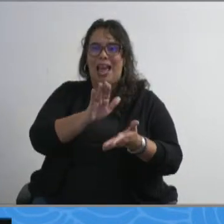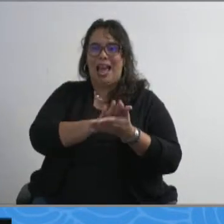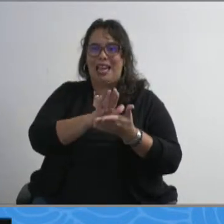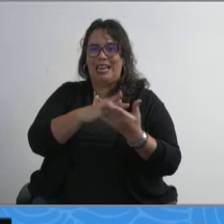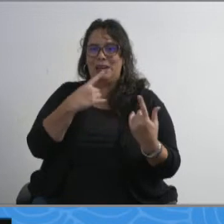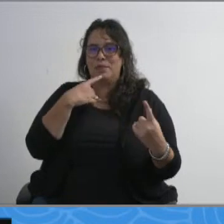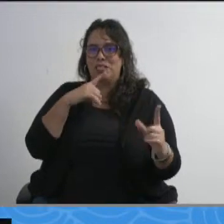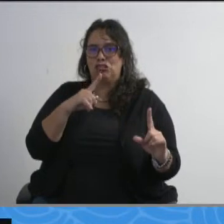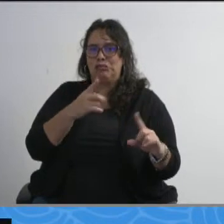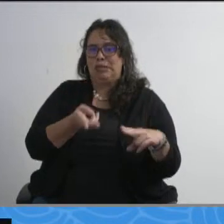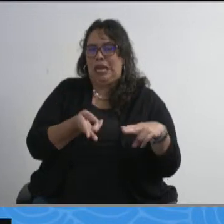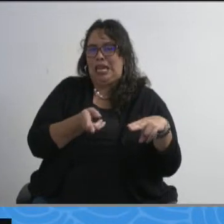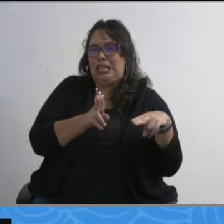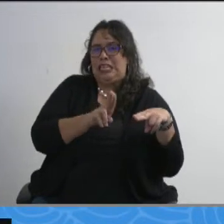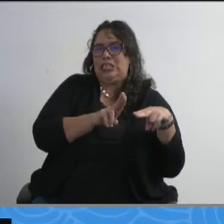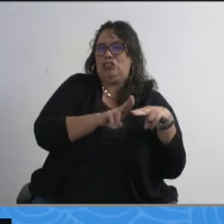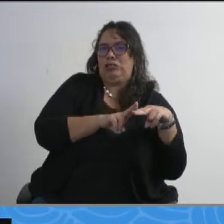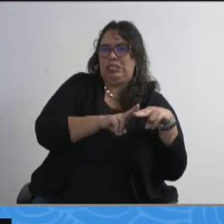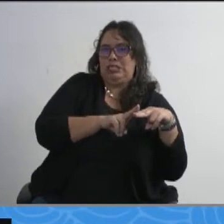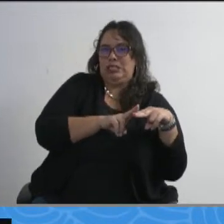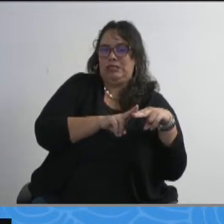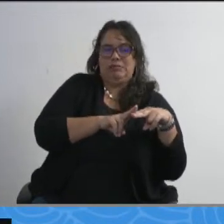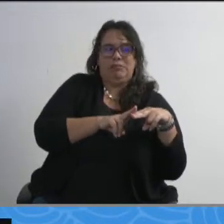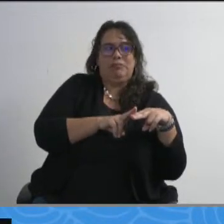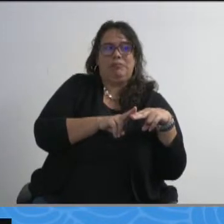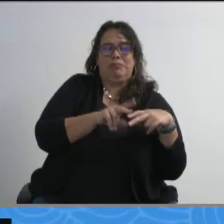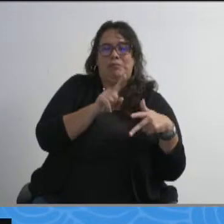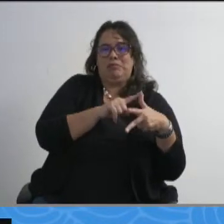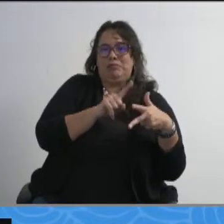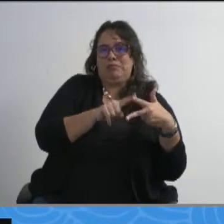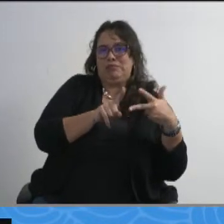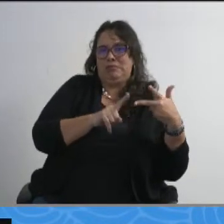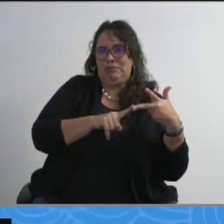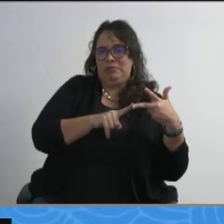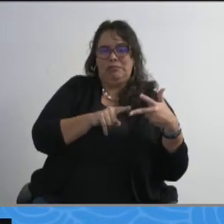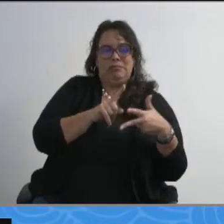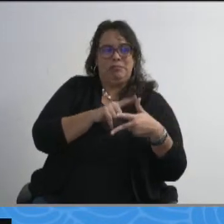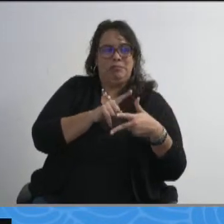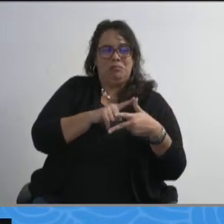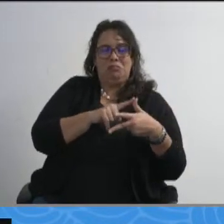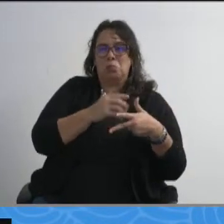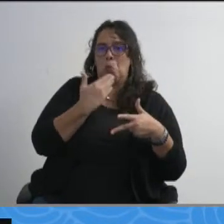by increasing, and I'd look at three buckets, well-rounded education,